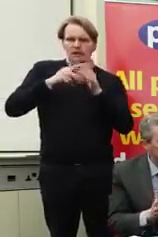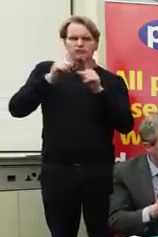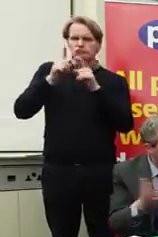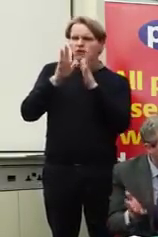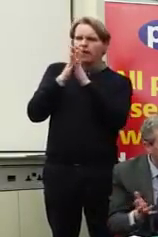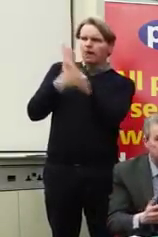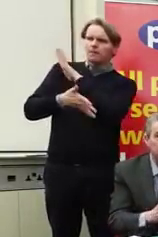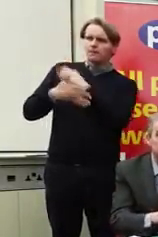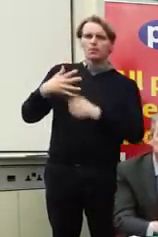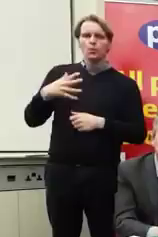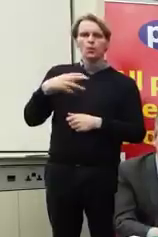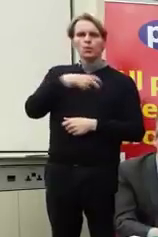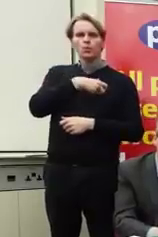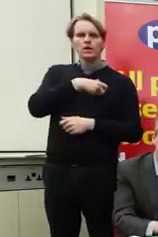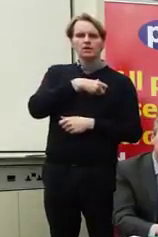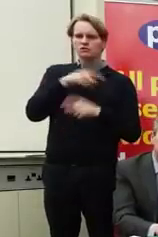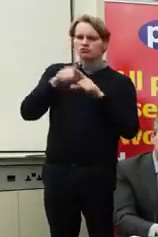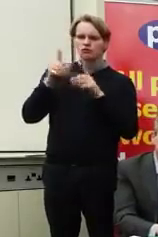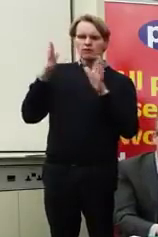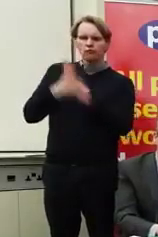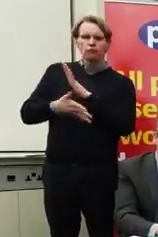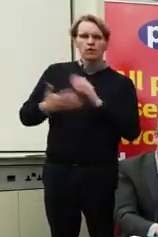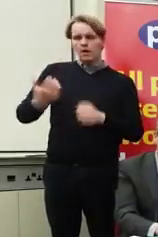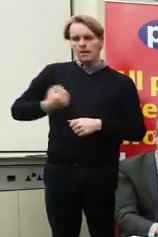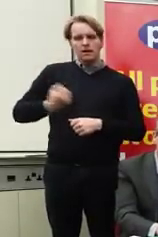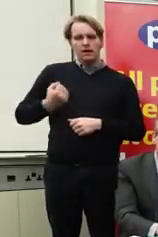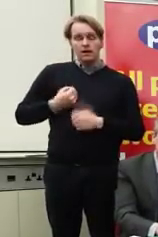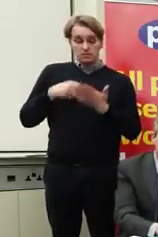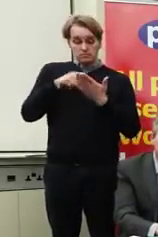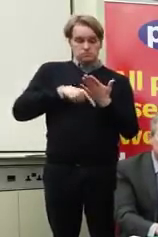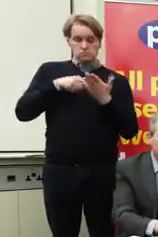undermine their members terms and conditions, and of course that is about